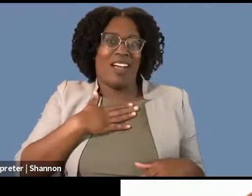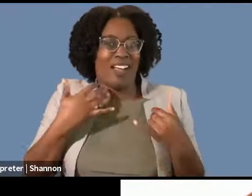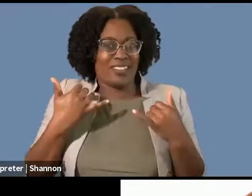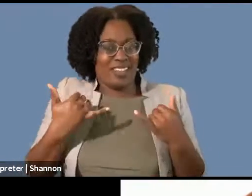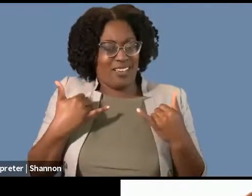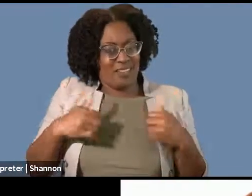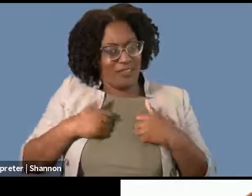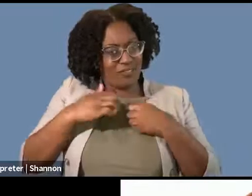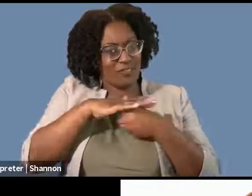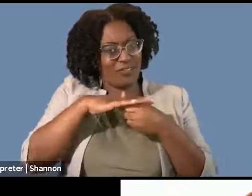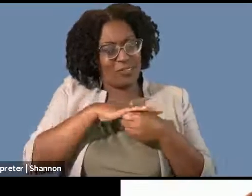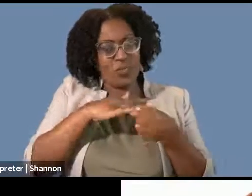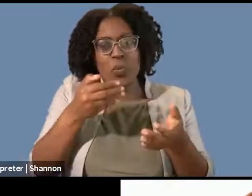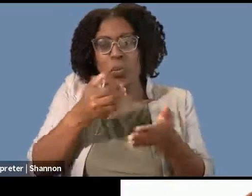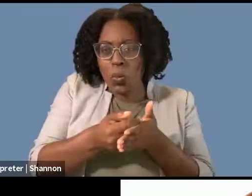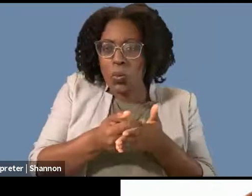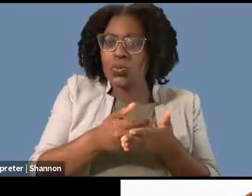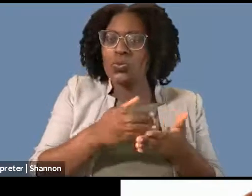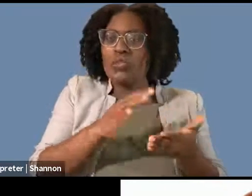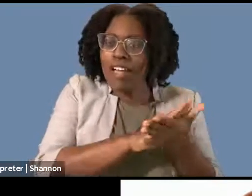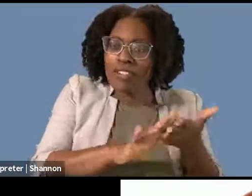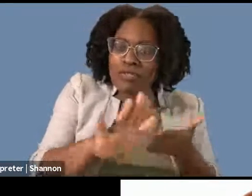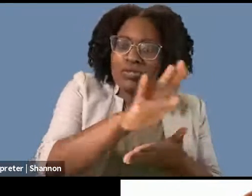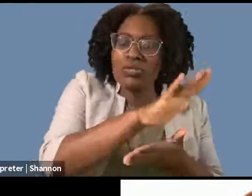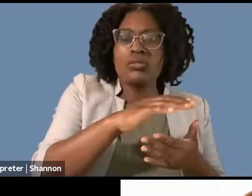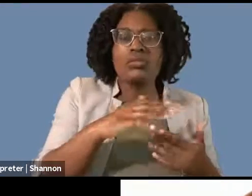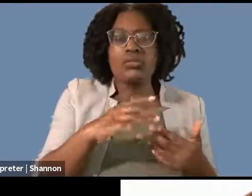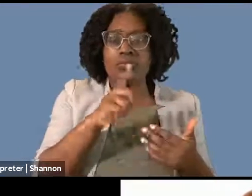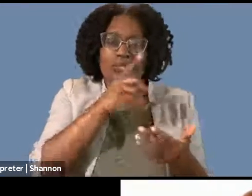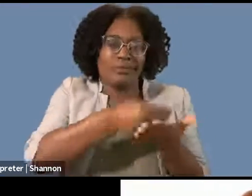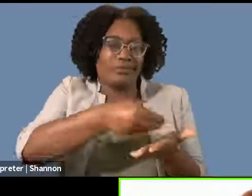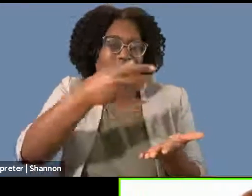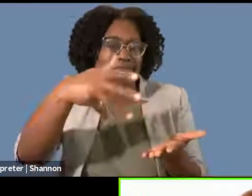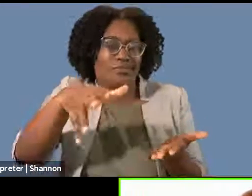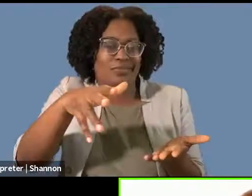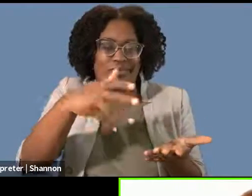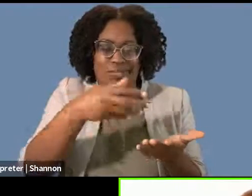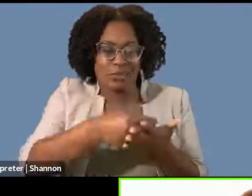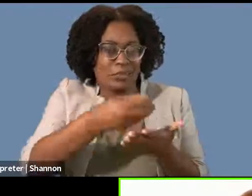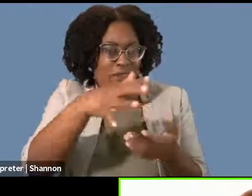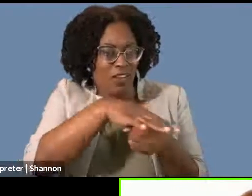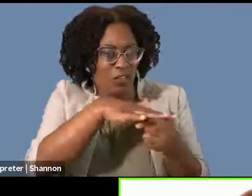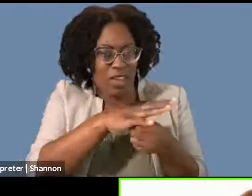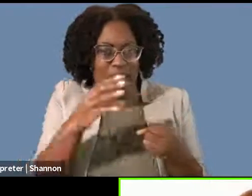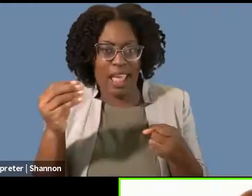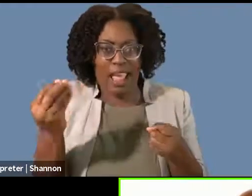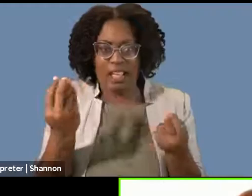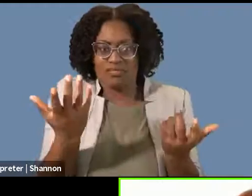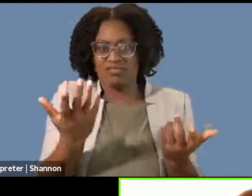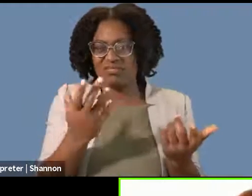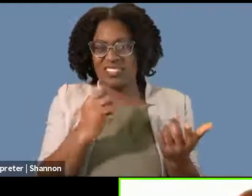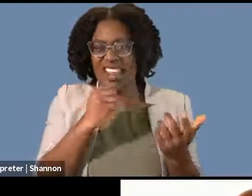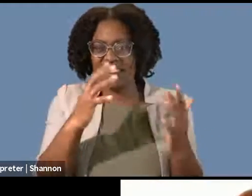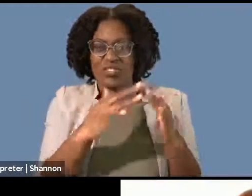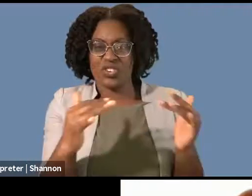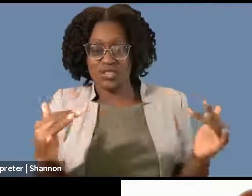I think it is important my neighbors have someone like me to live next to. If I can afford this